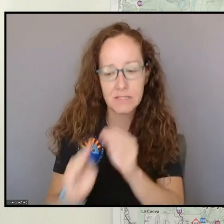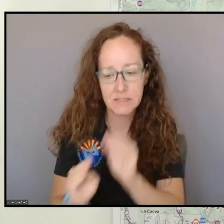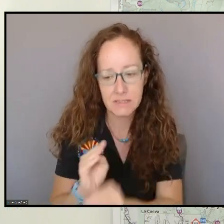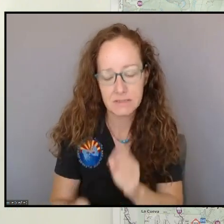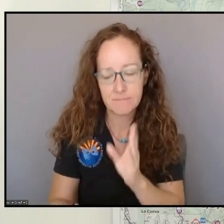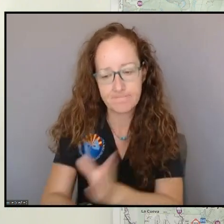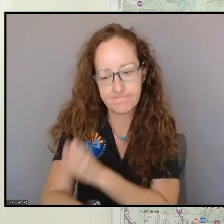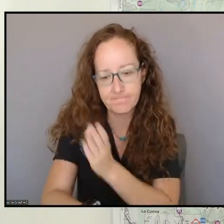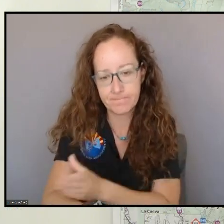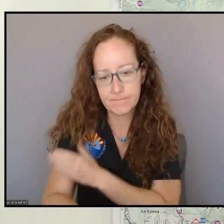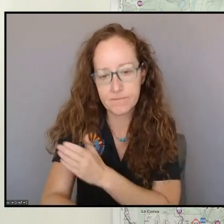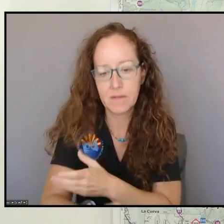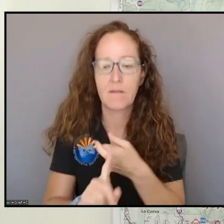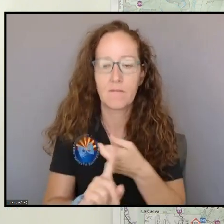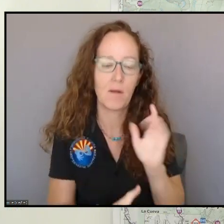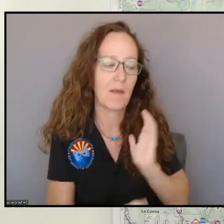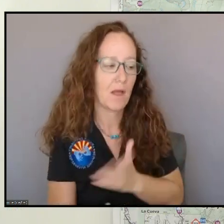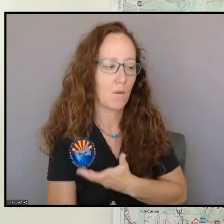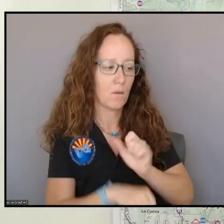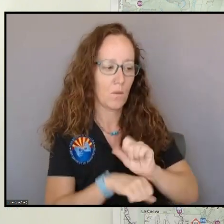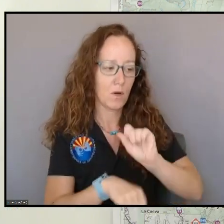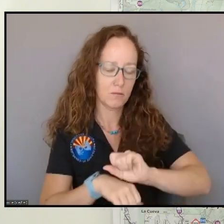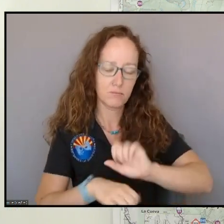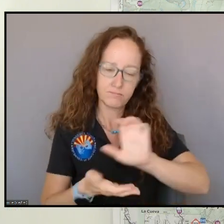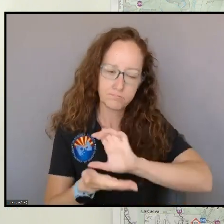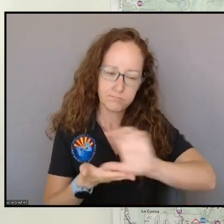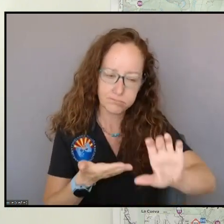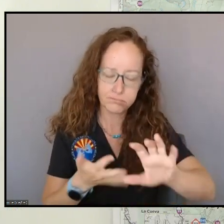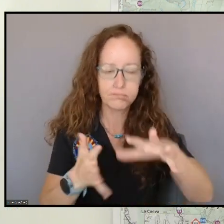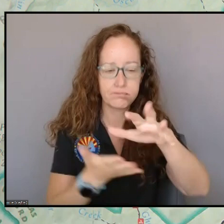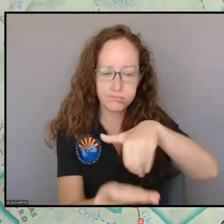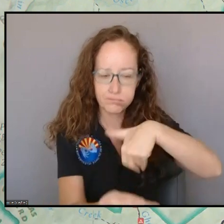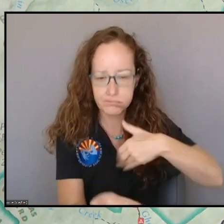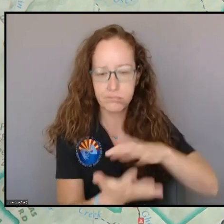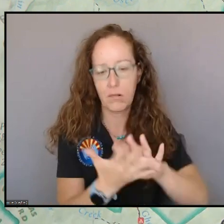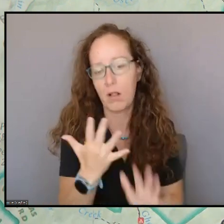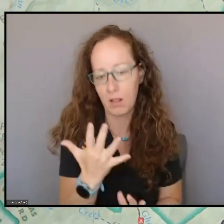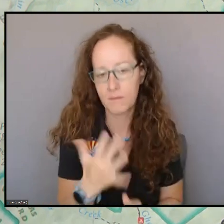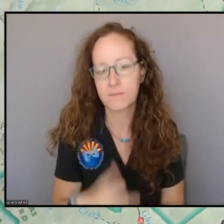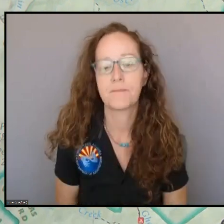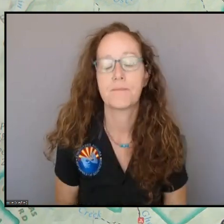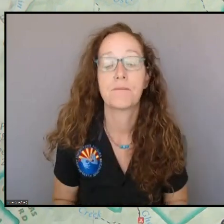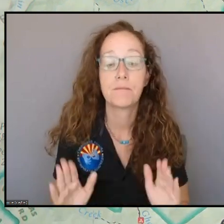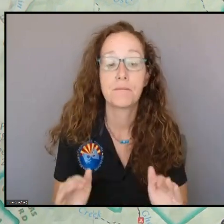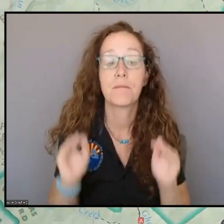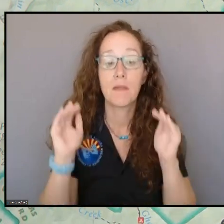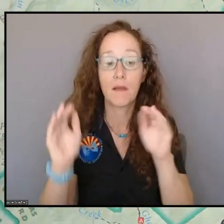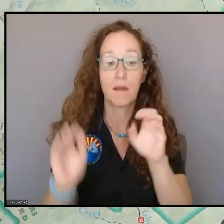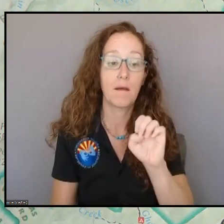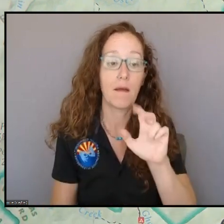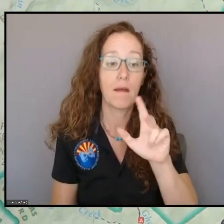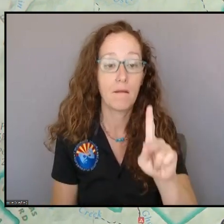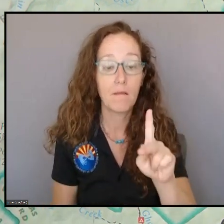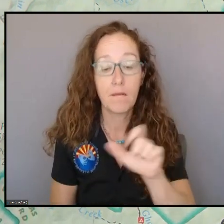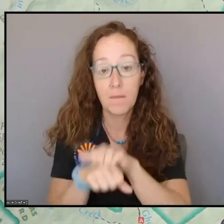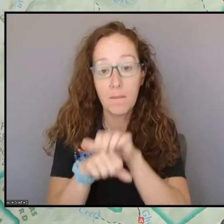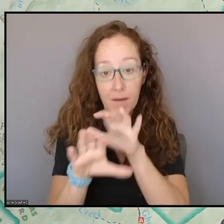on up in to the Elk Mountain area, coming across this road over to